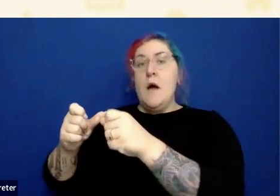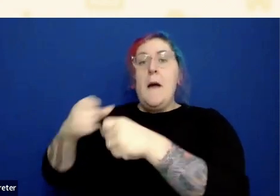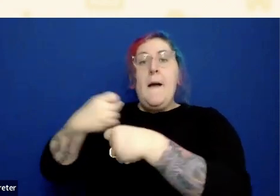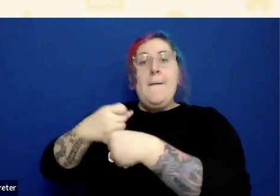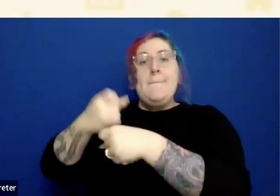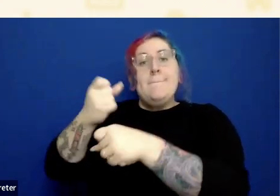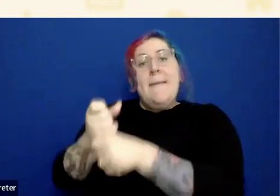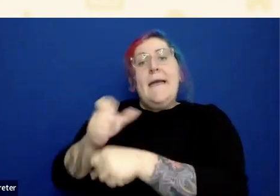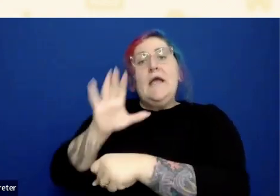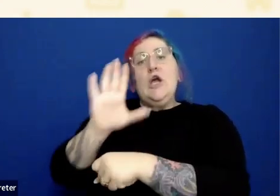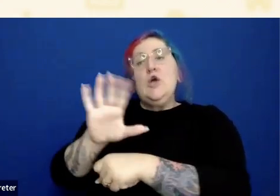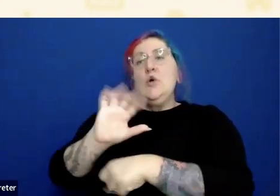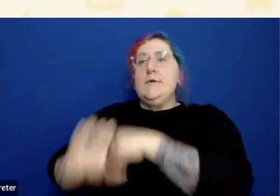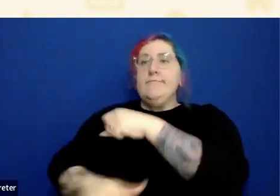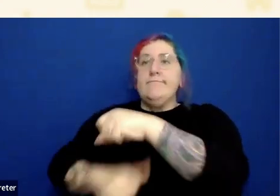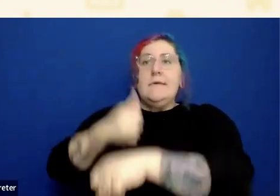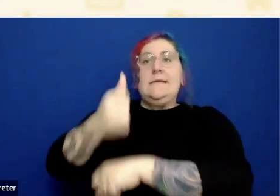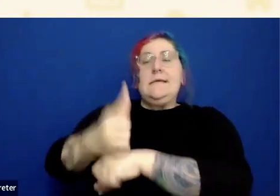your widgets, your libraries, all that accessible;